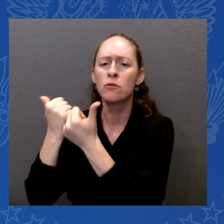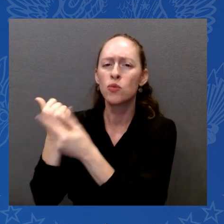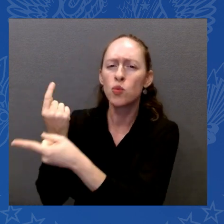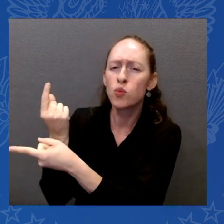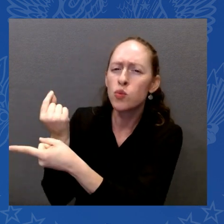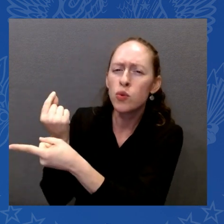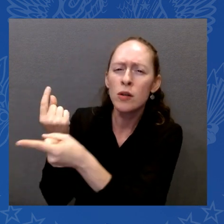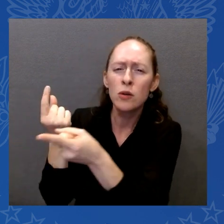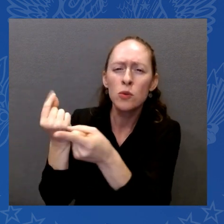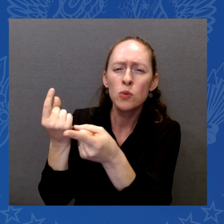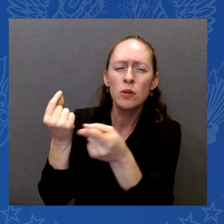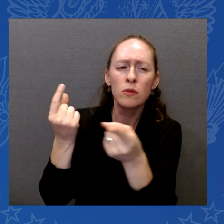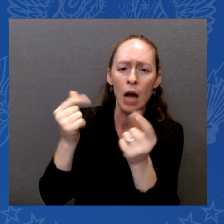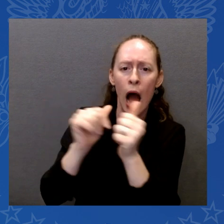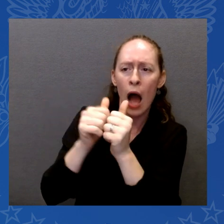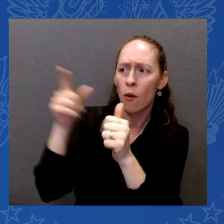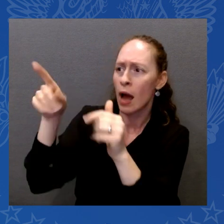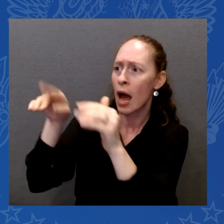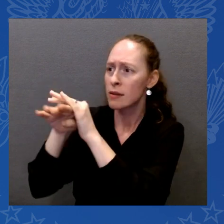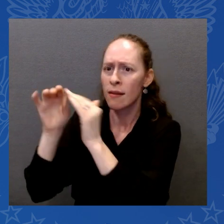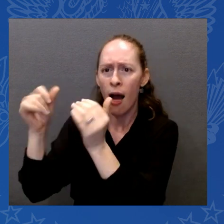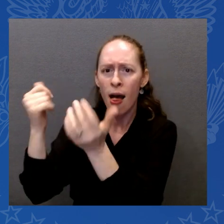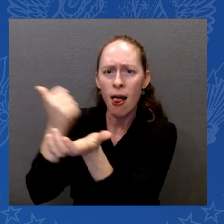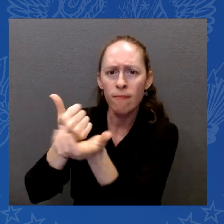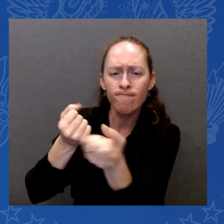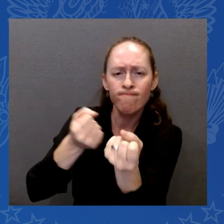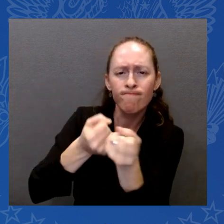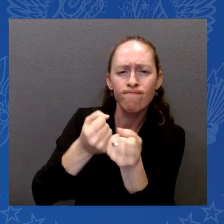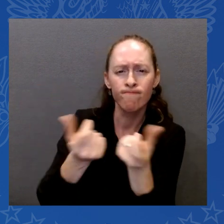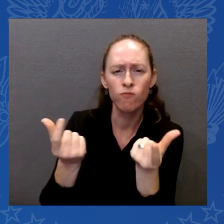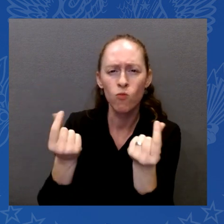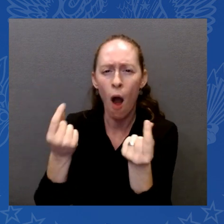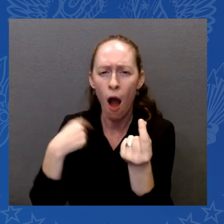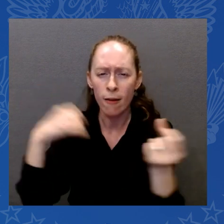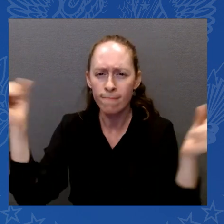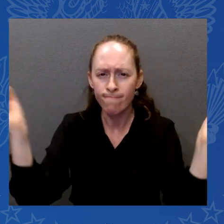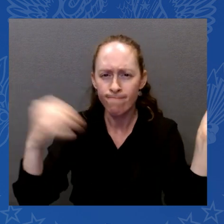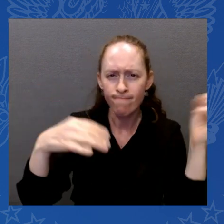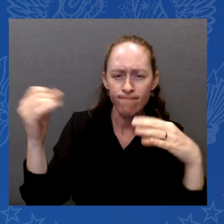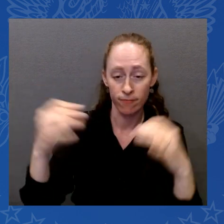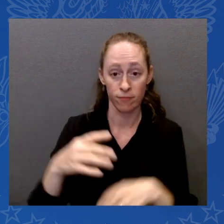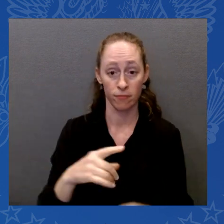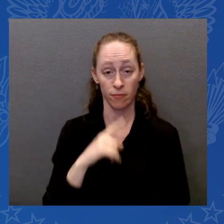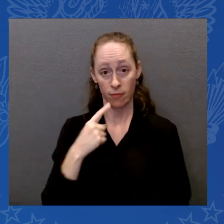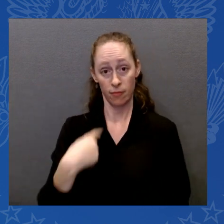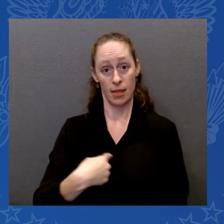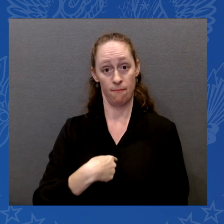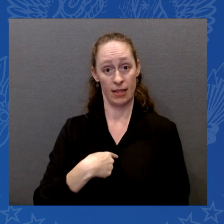We believe, and I certainly believe, that a woman should have the freedom to make decisions about her own body and that her government